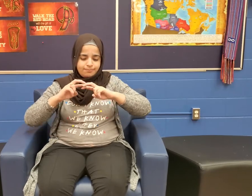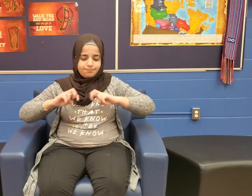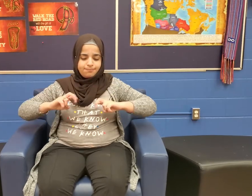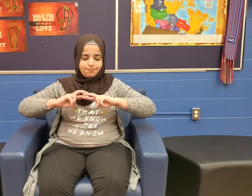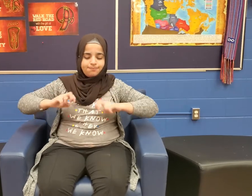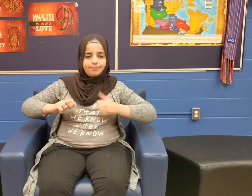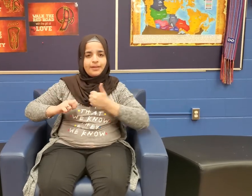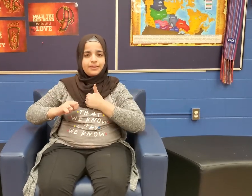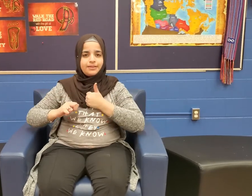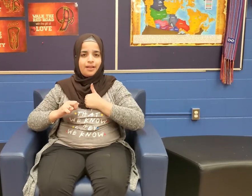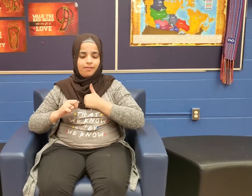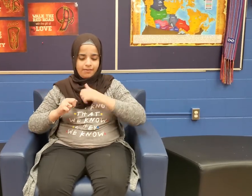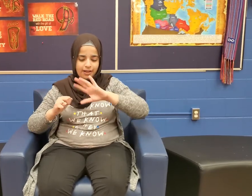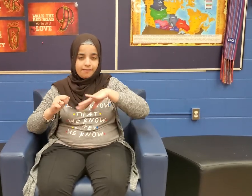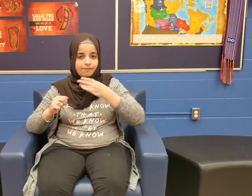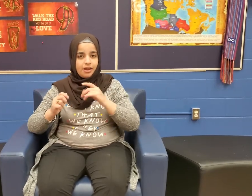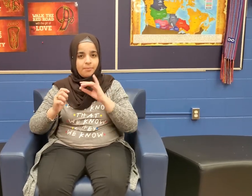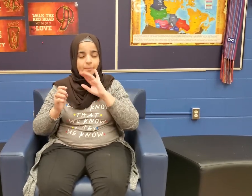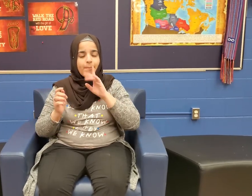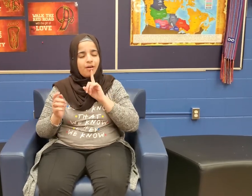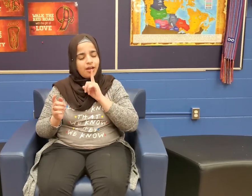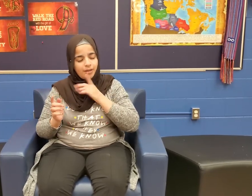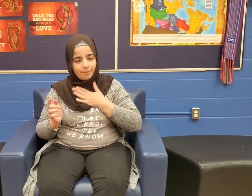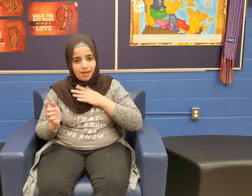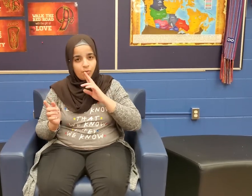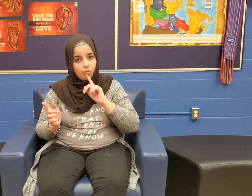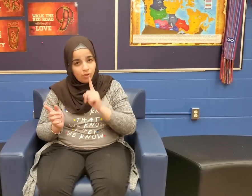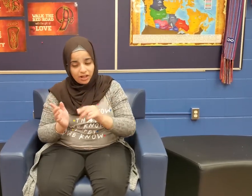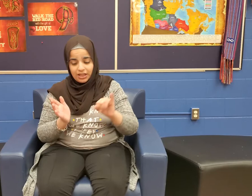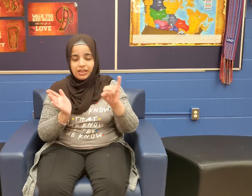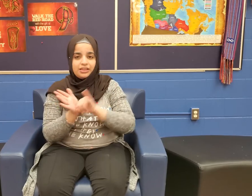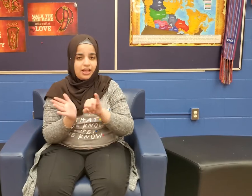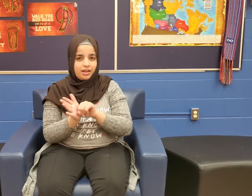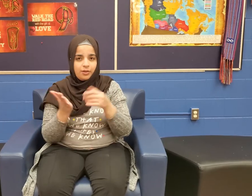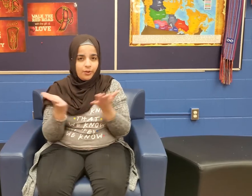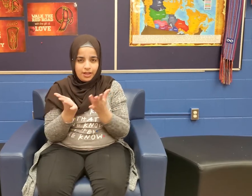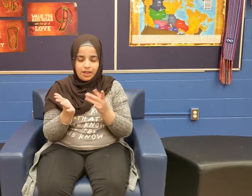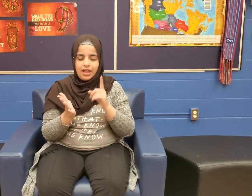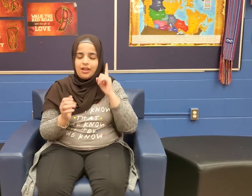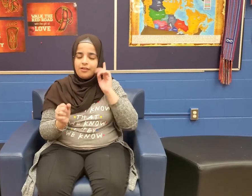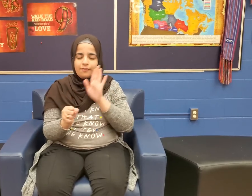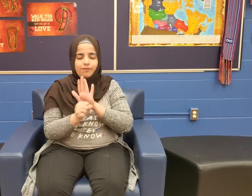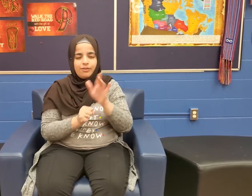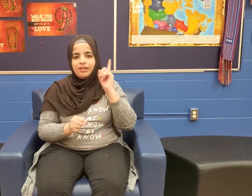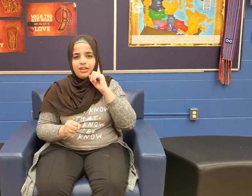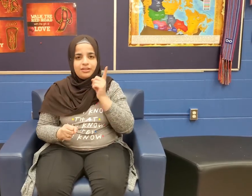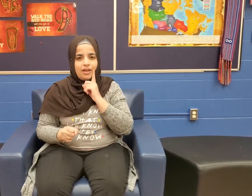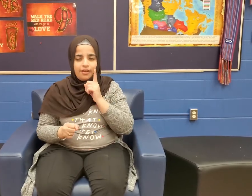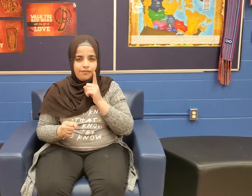look into myself to find my real identity, I'm fully Deaf.